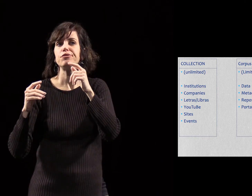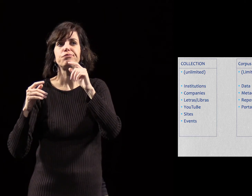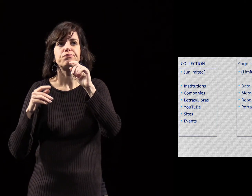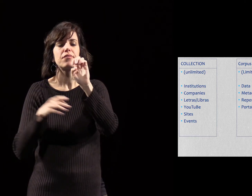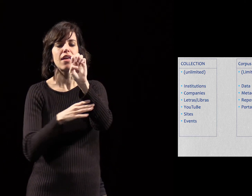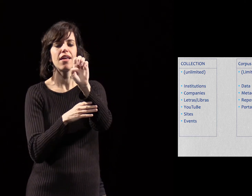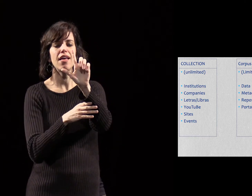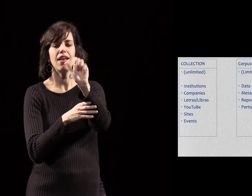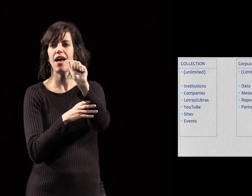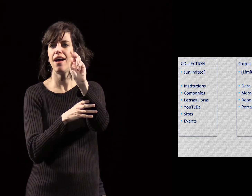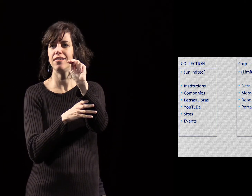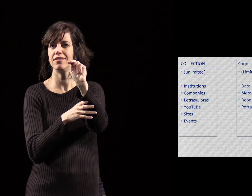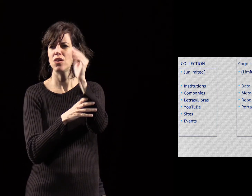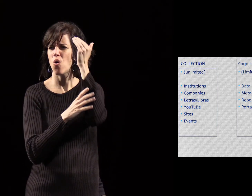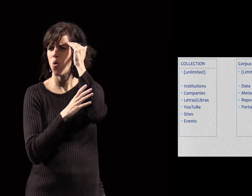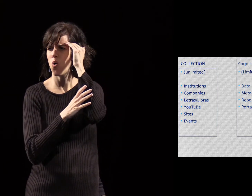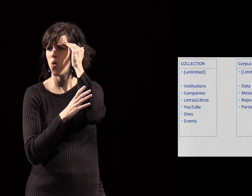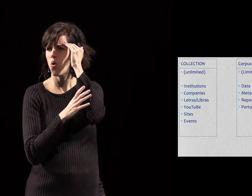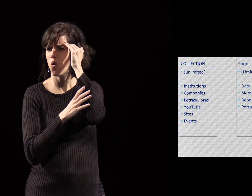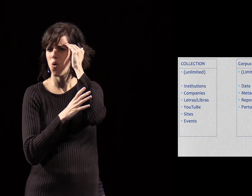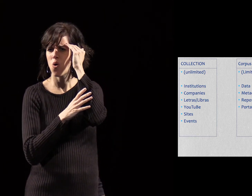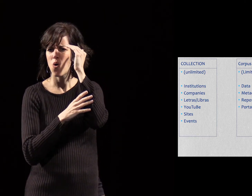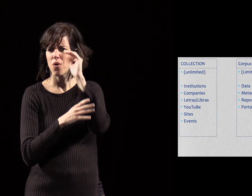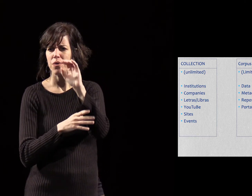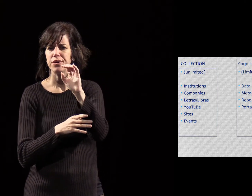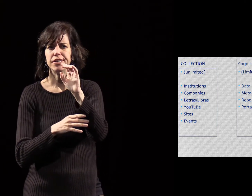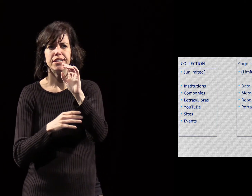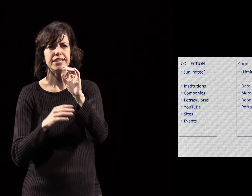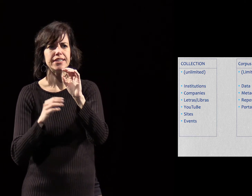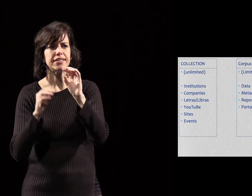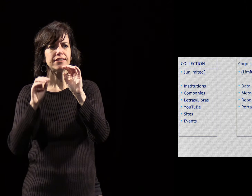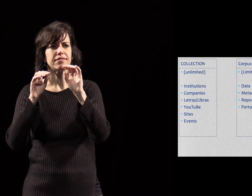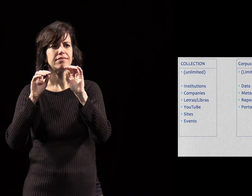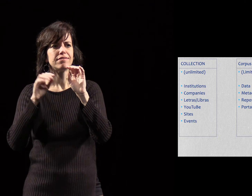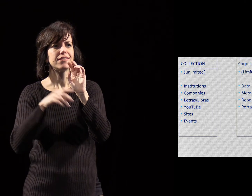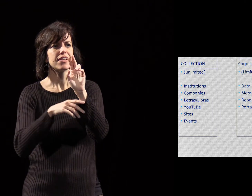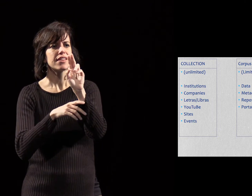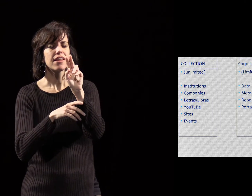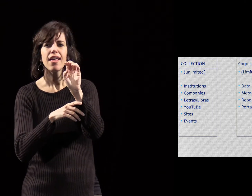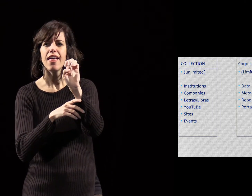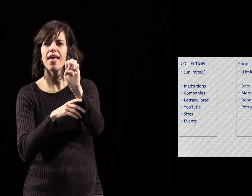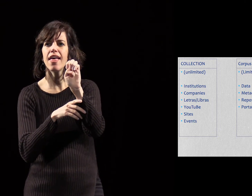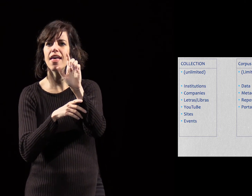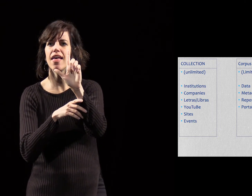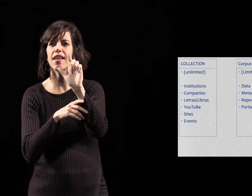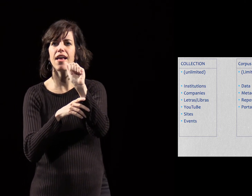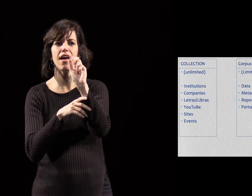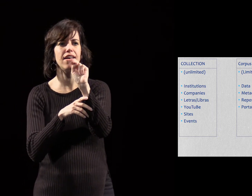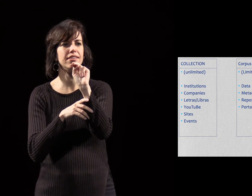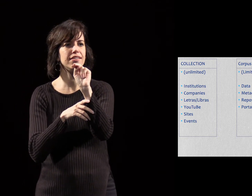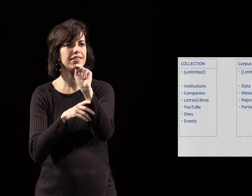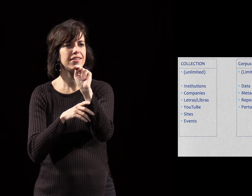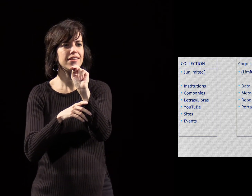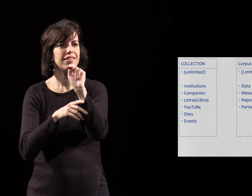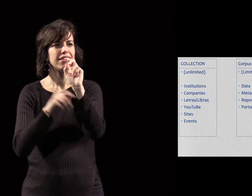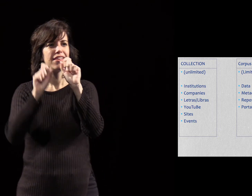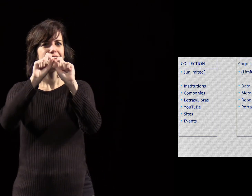And then finally, are you familiar with the software Elan? E-L-A-N? Elan.